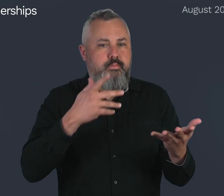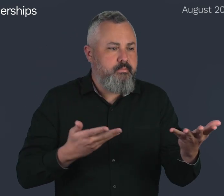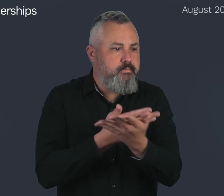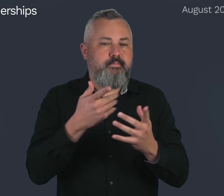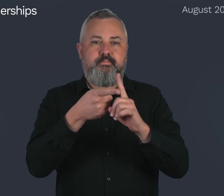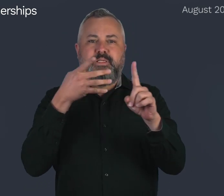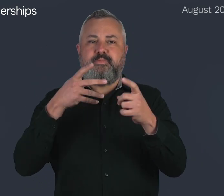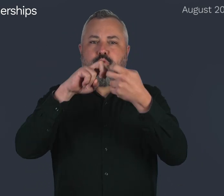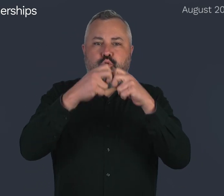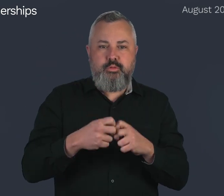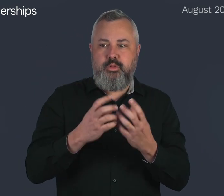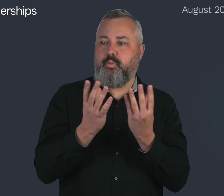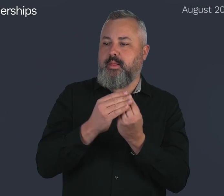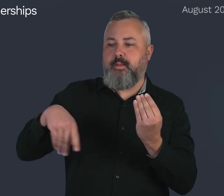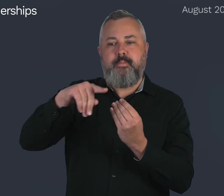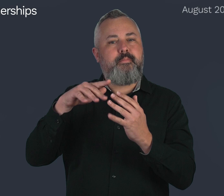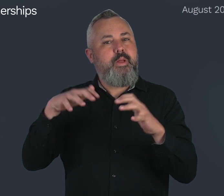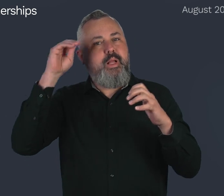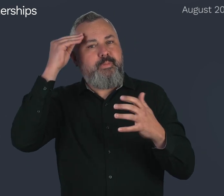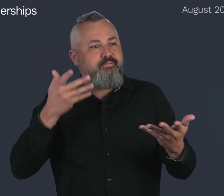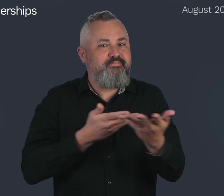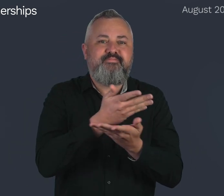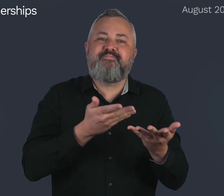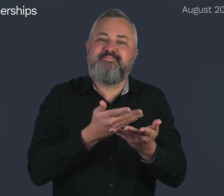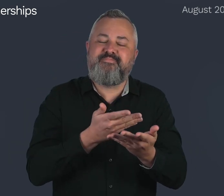discuss significant issues being considered by our parliament and its committees.”